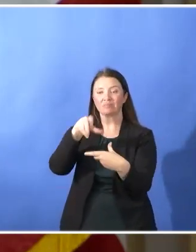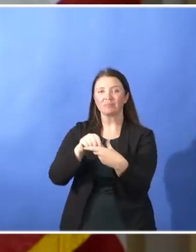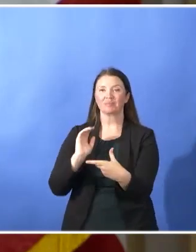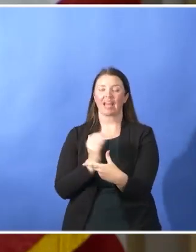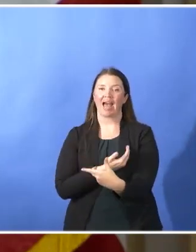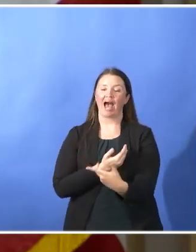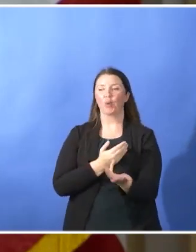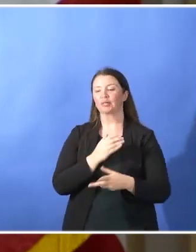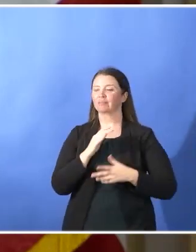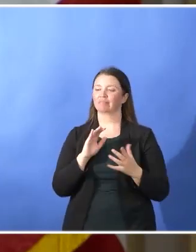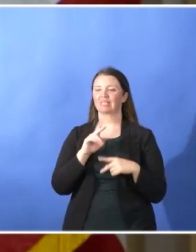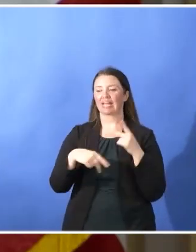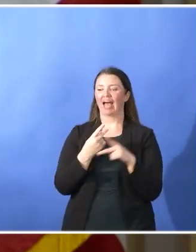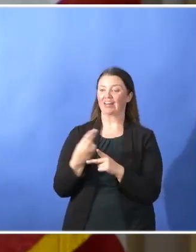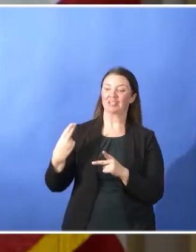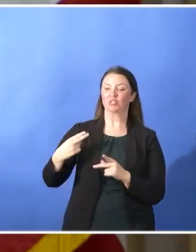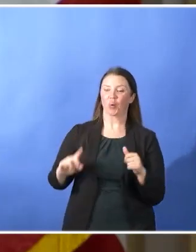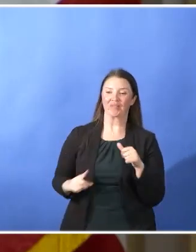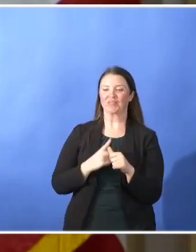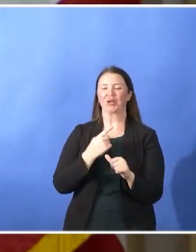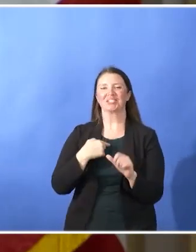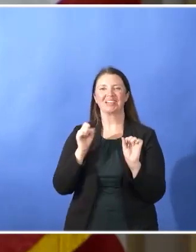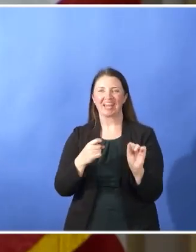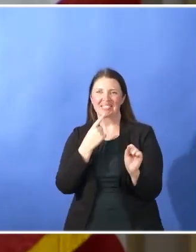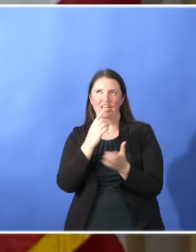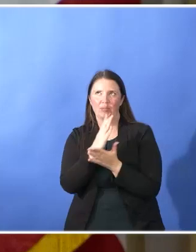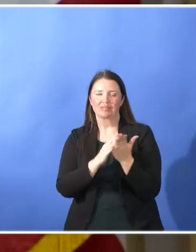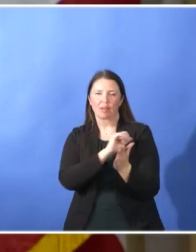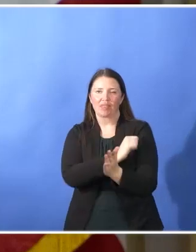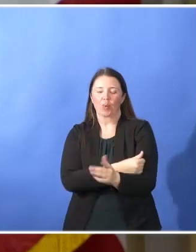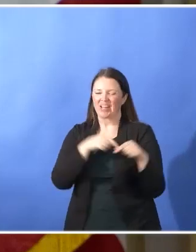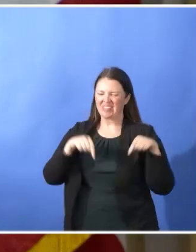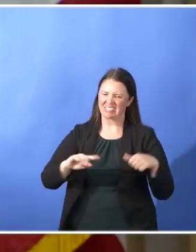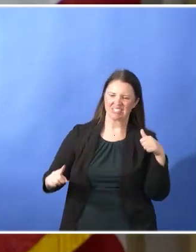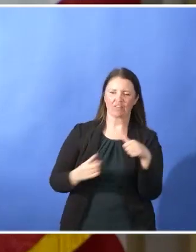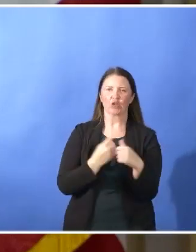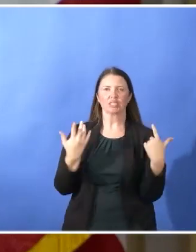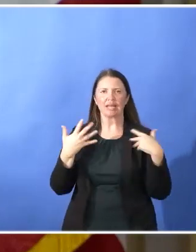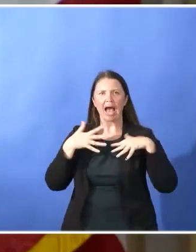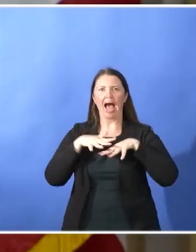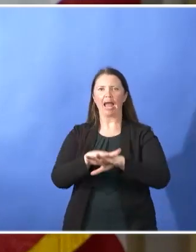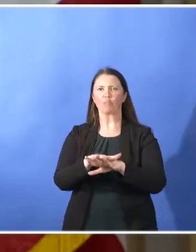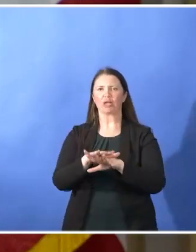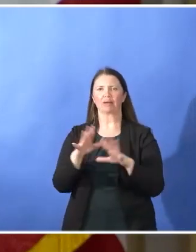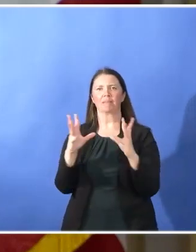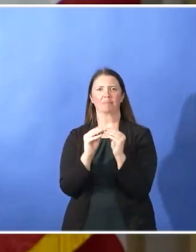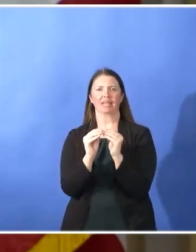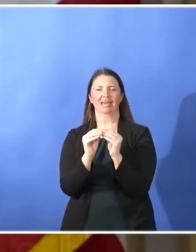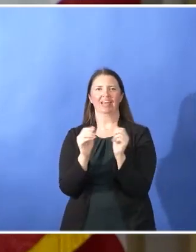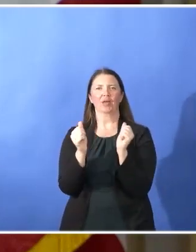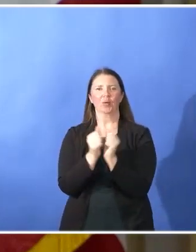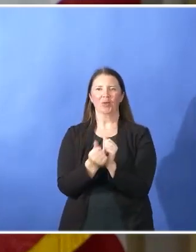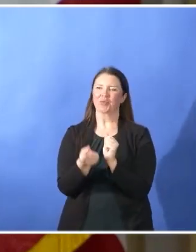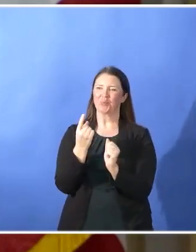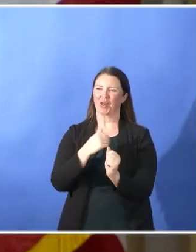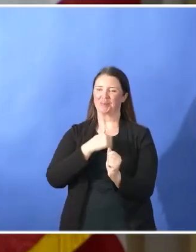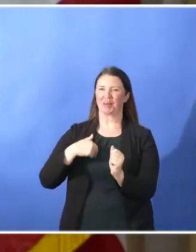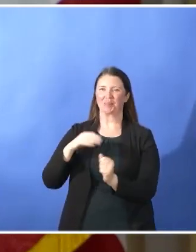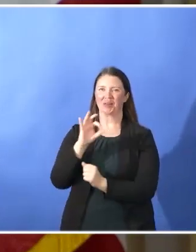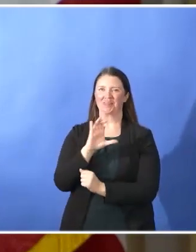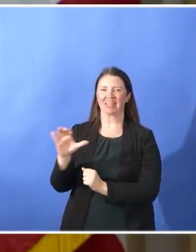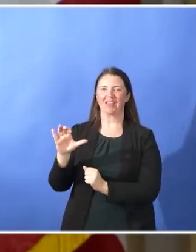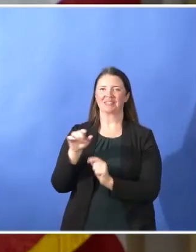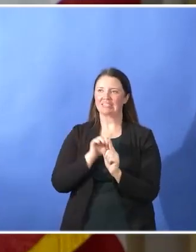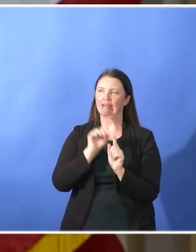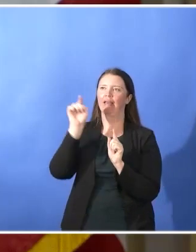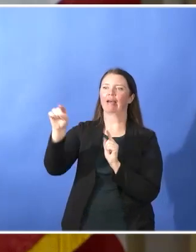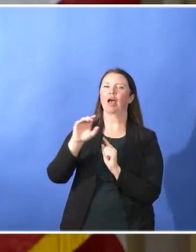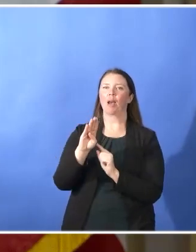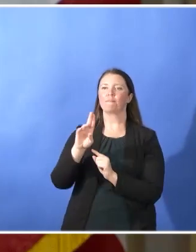THE FIRST HYBRID MEETING FEATURING A MEMBER OF THE FCC